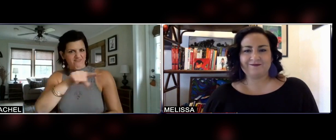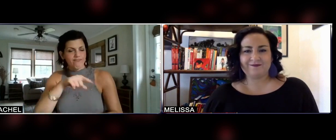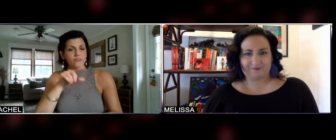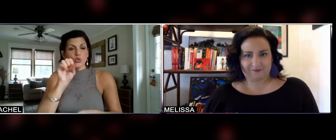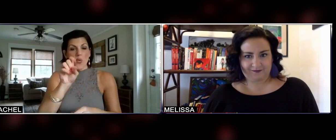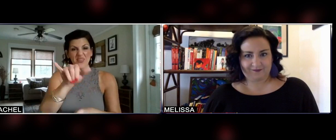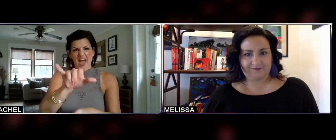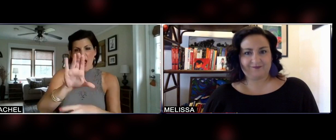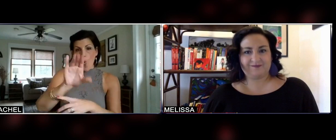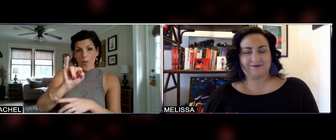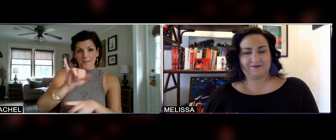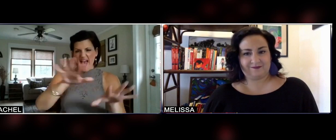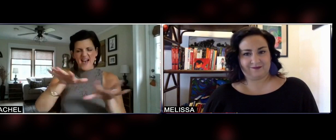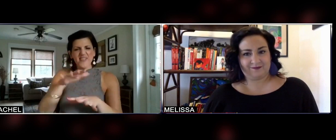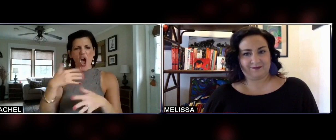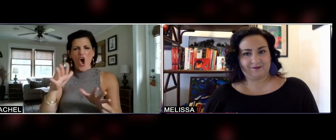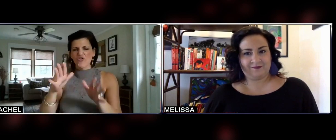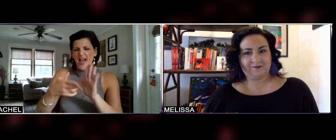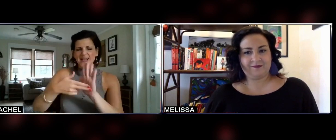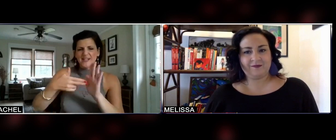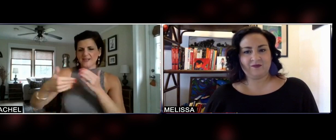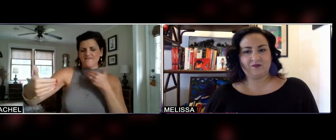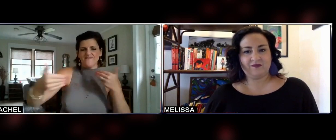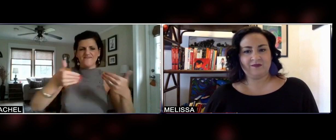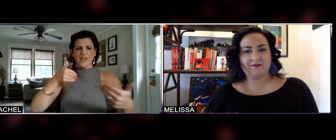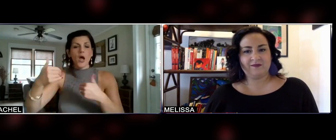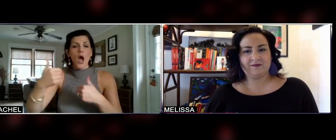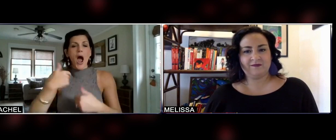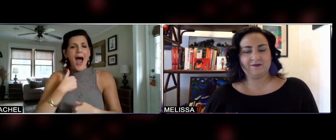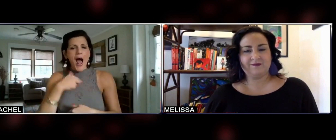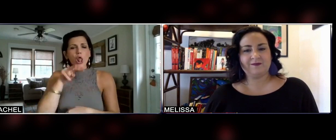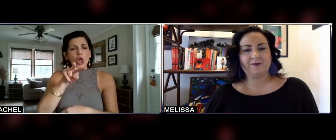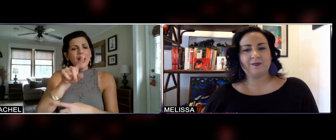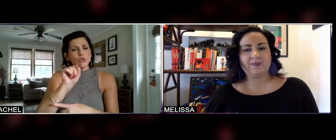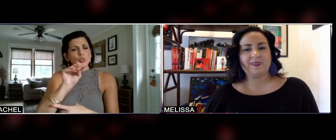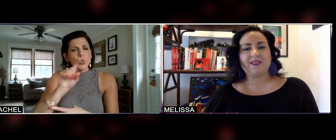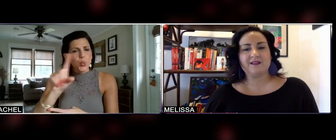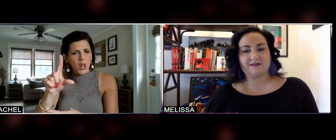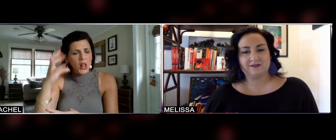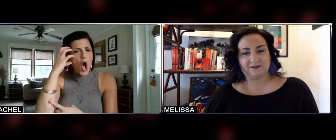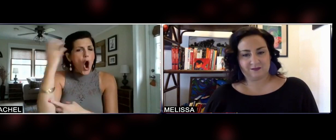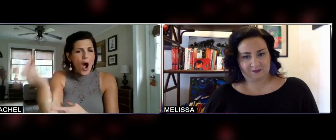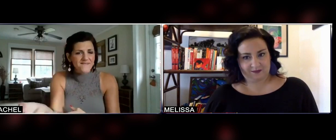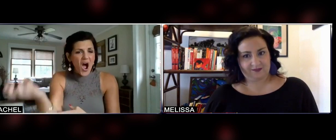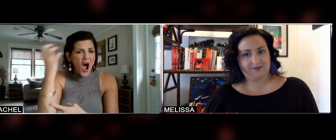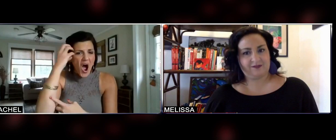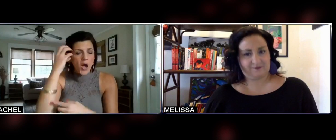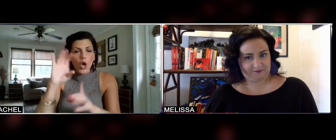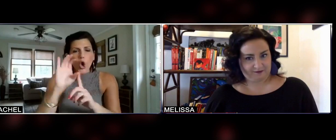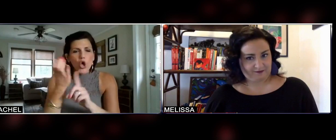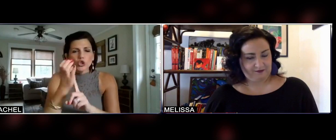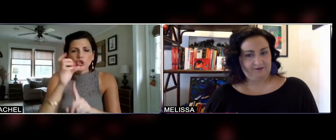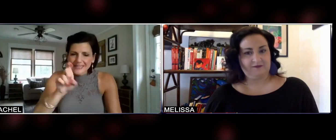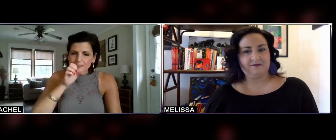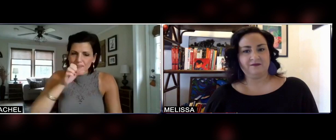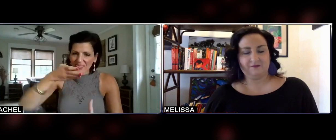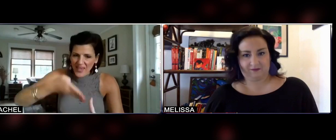to talk to their children like that. So yes, with that and the topic of cochlear implants, I could see the division it created in the community.